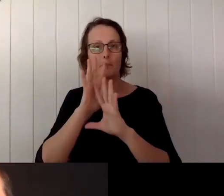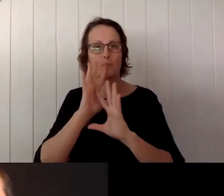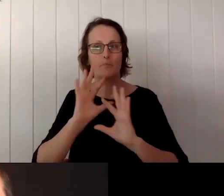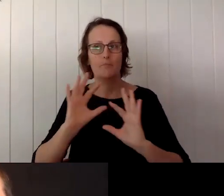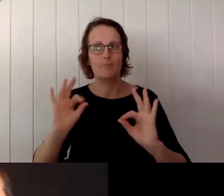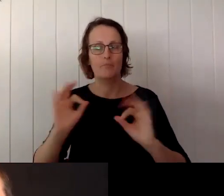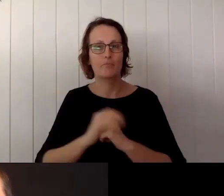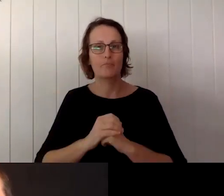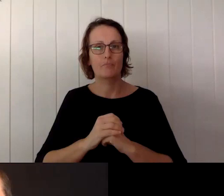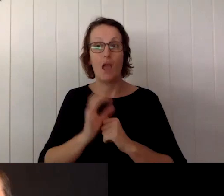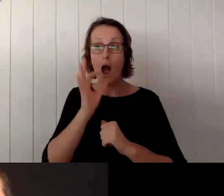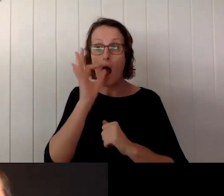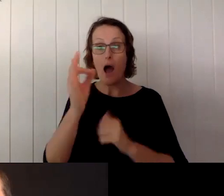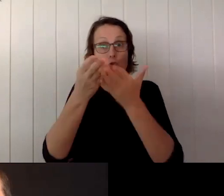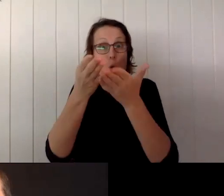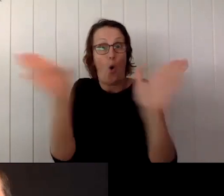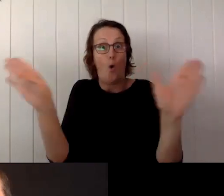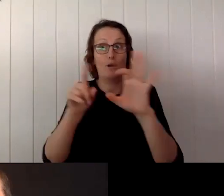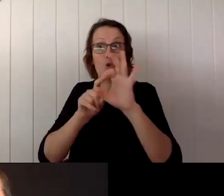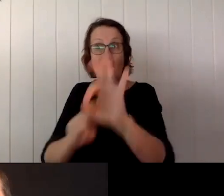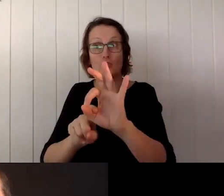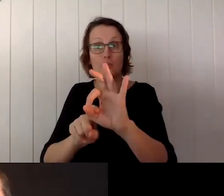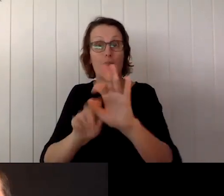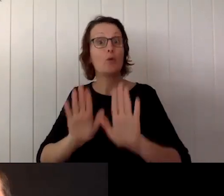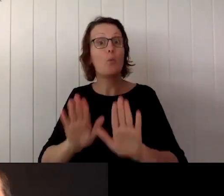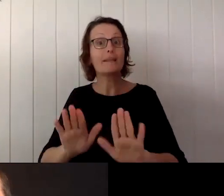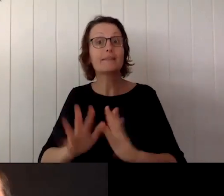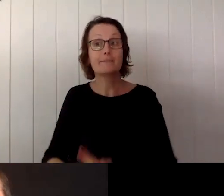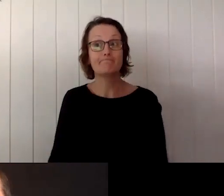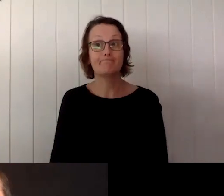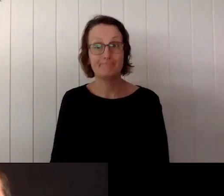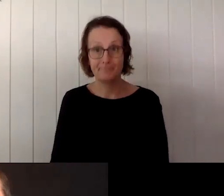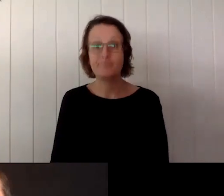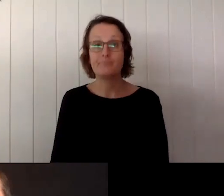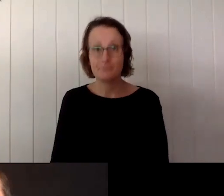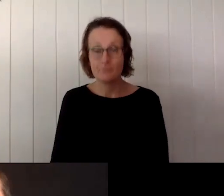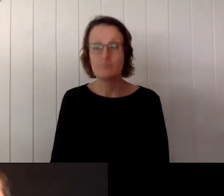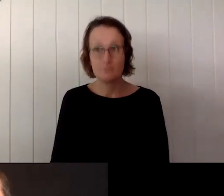questions. And be very present in the video as to how you're